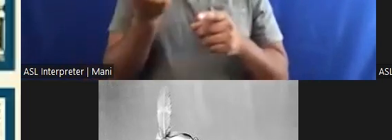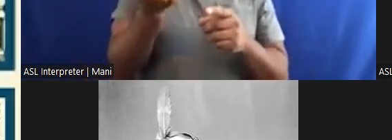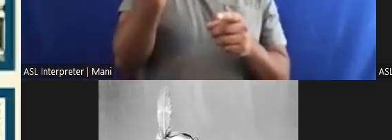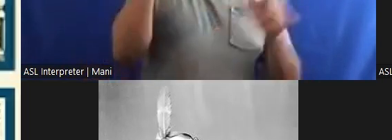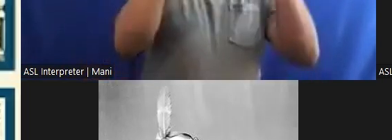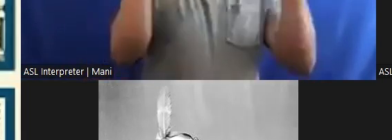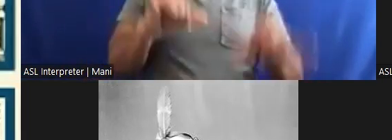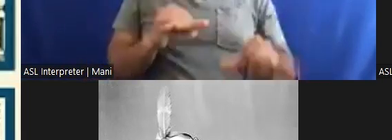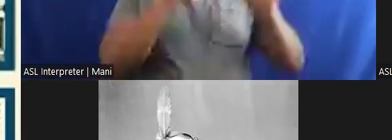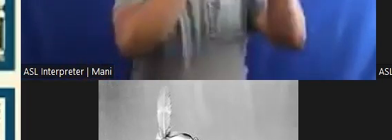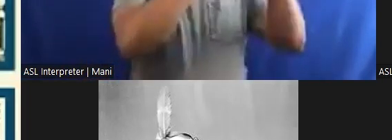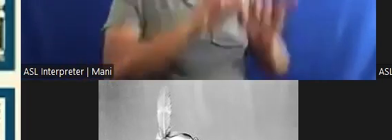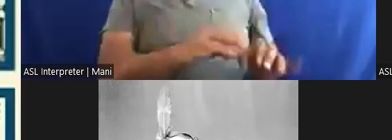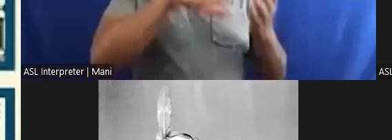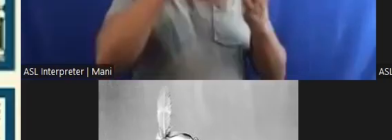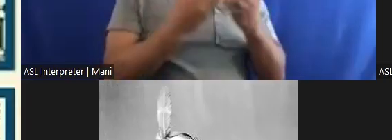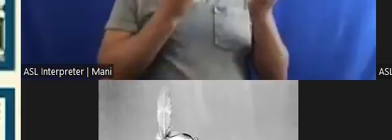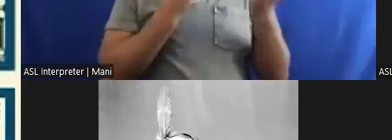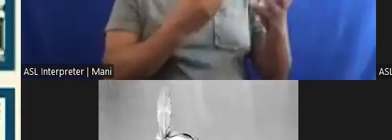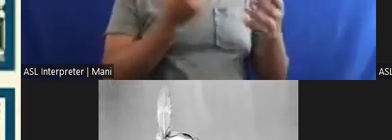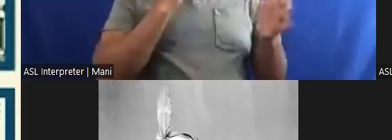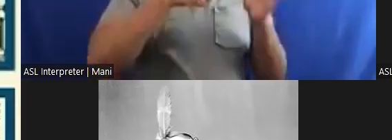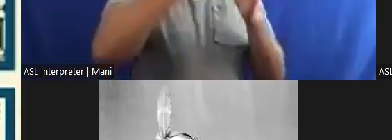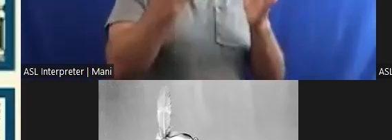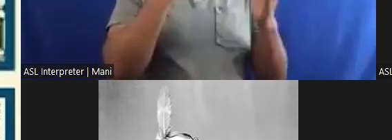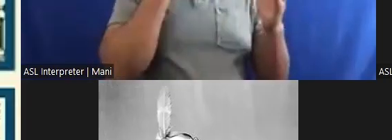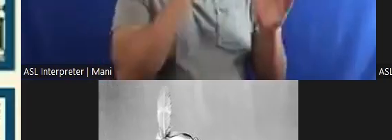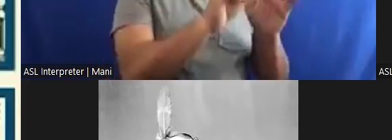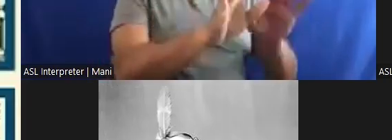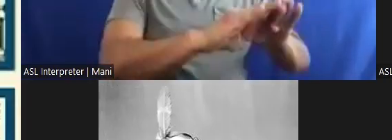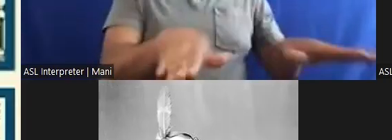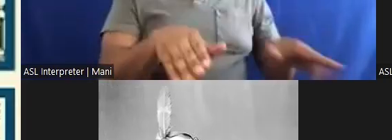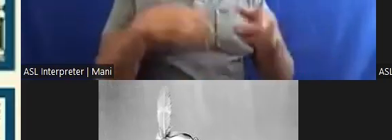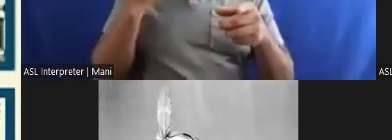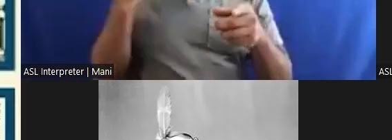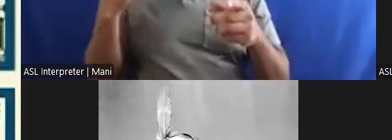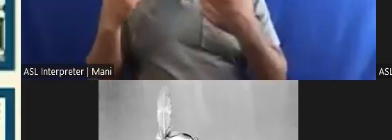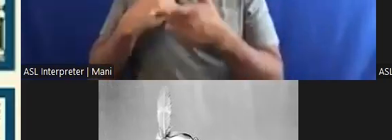not really talking to one another other than the human beings. Right. And that's difficult to manage.